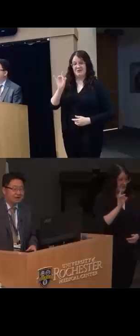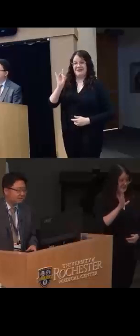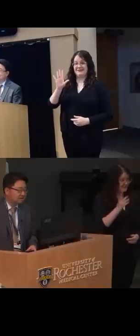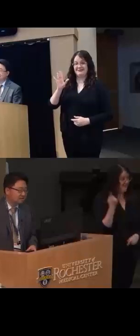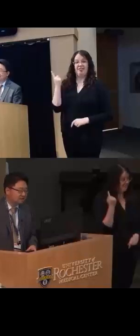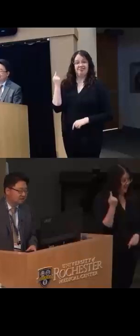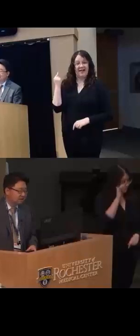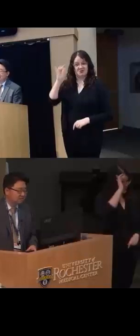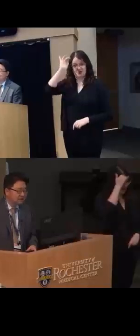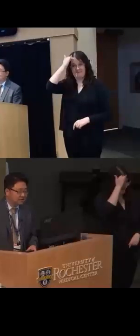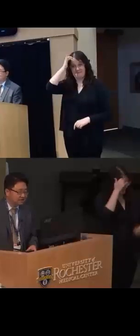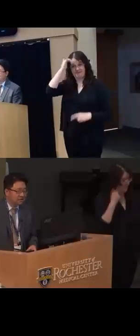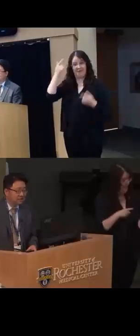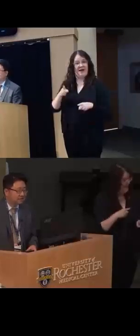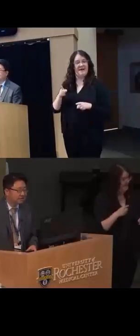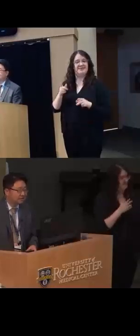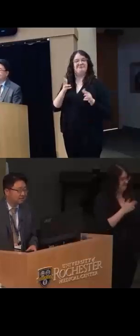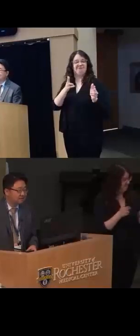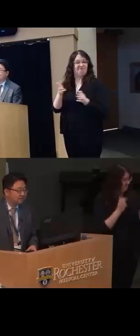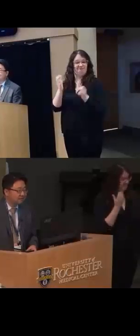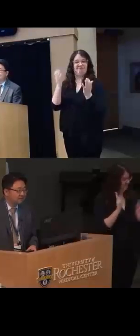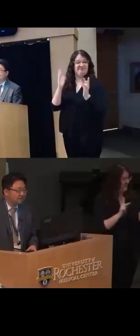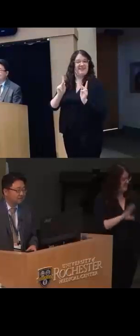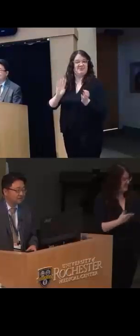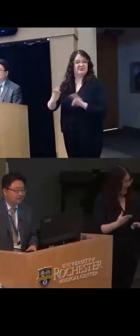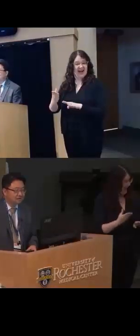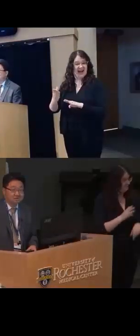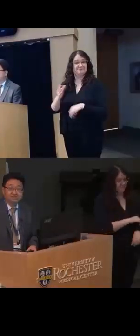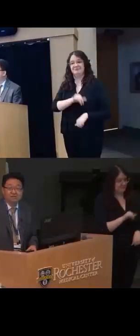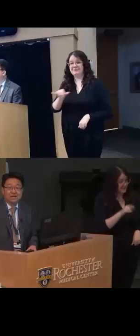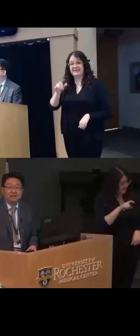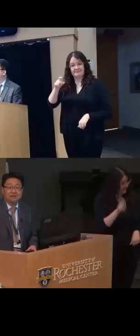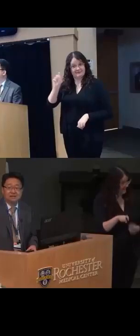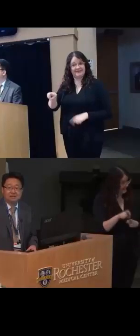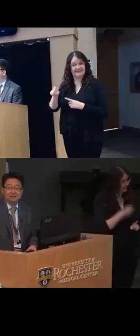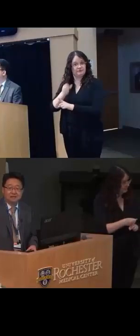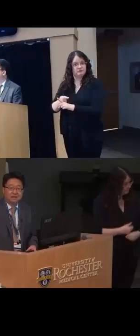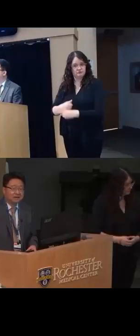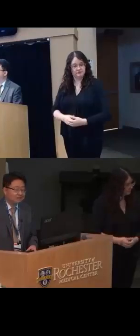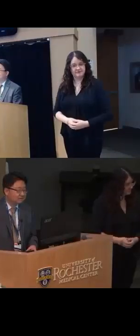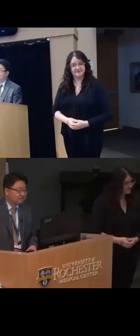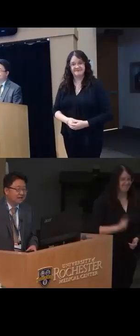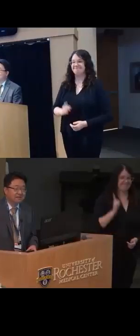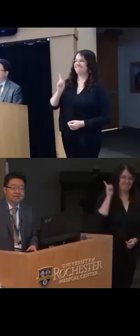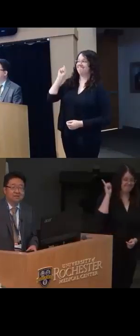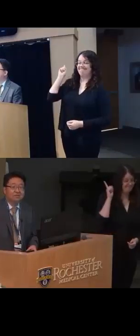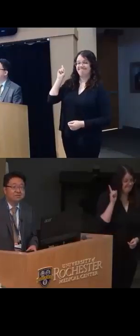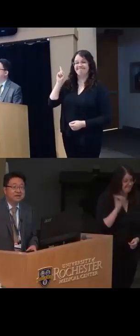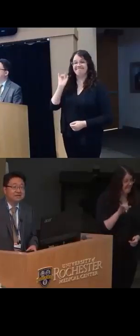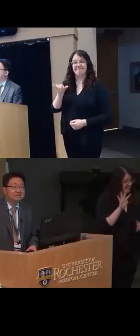last year as well as in Texas uh here's a trend that is the graph that I used last